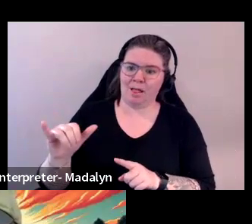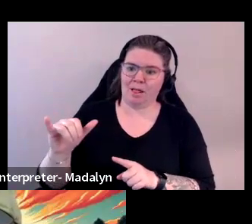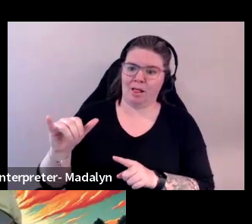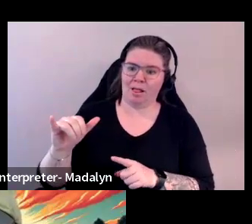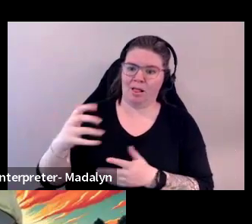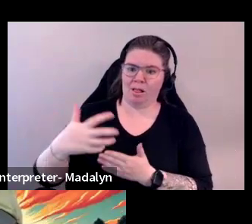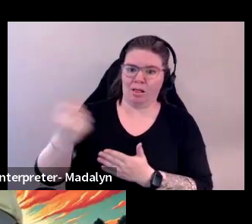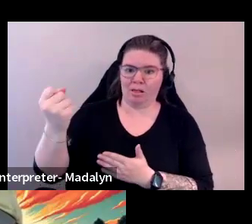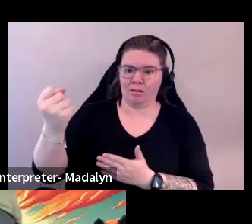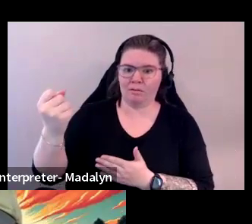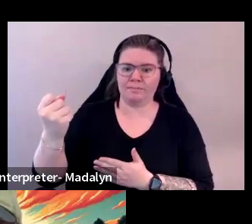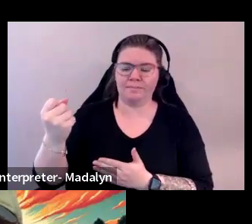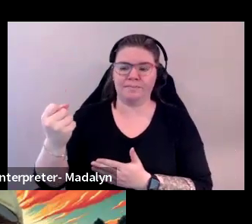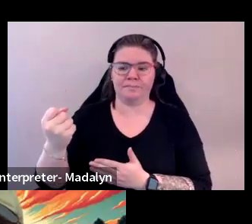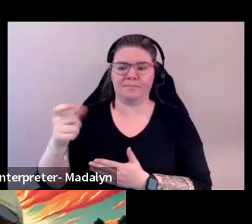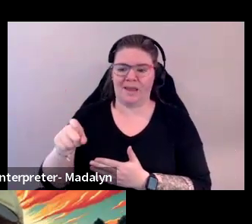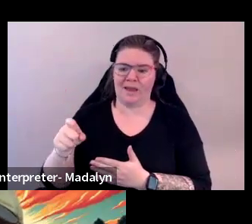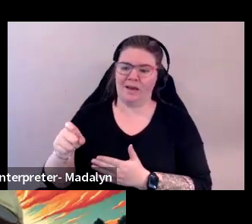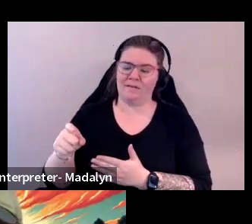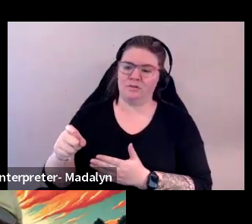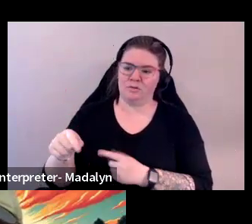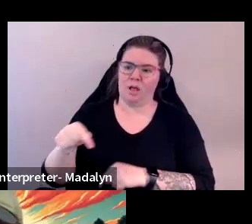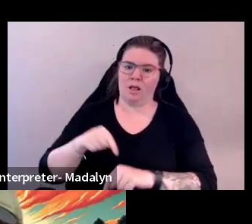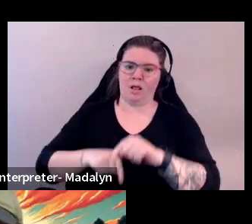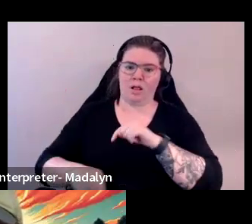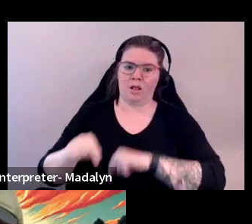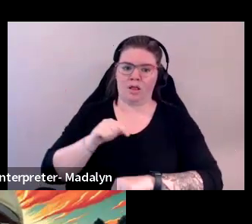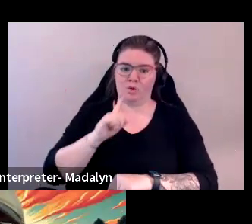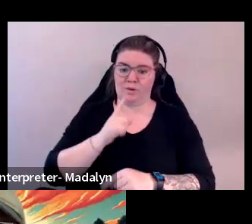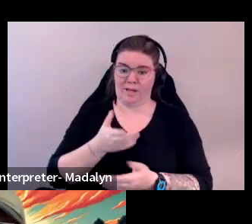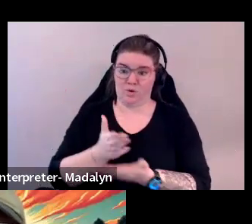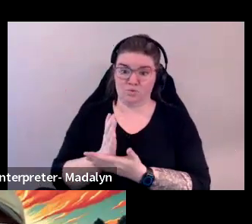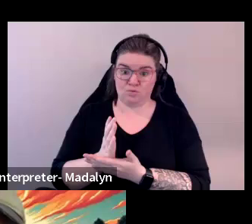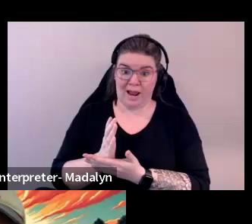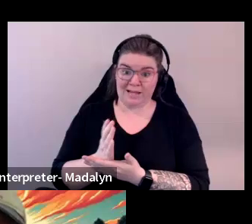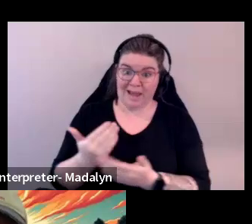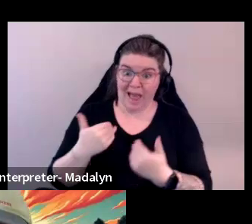Don Posh: Redone so rights that are earned can be taken away as well. Don Posh: Yep.